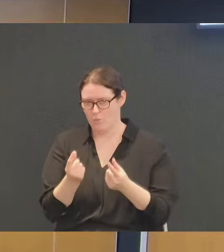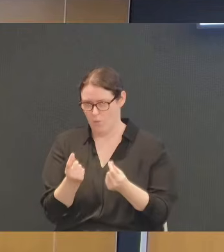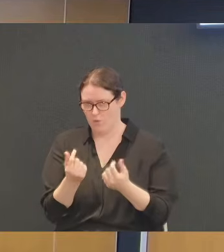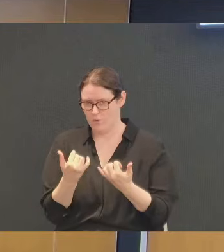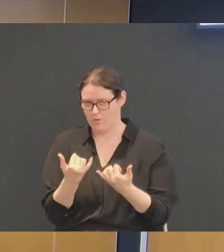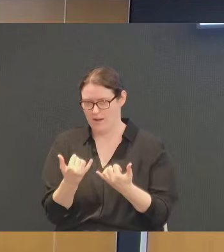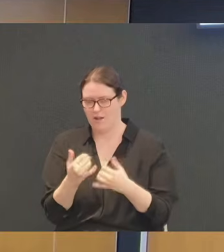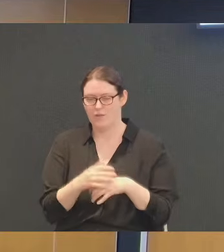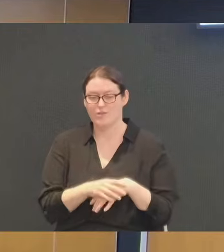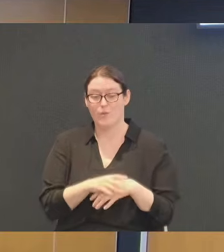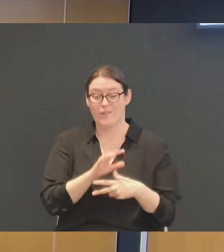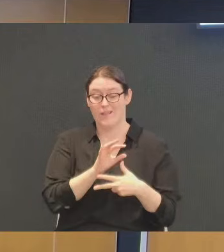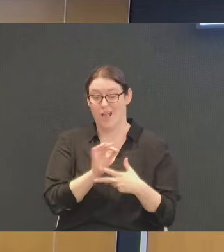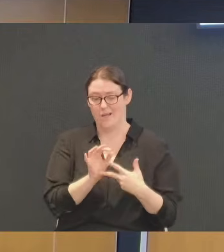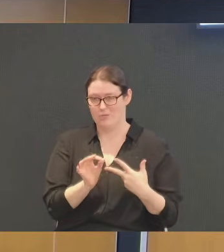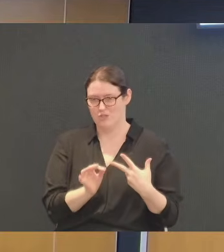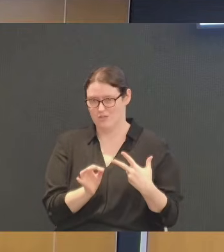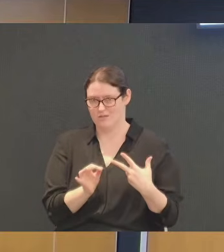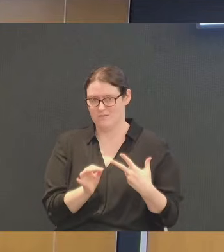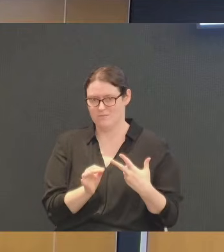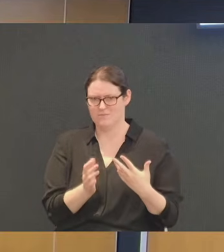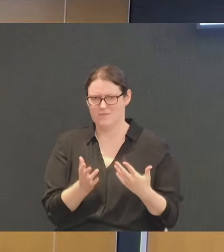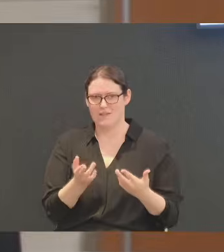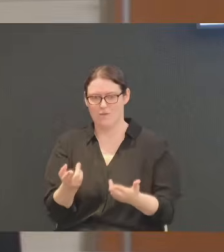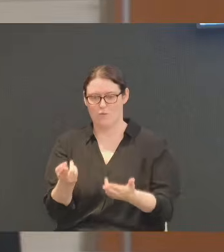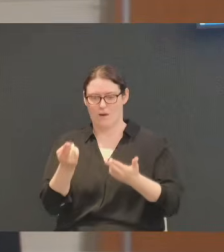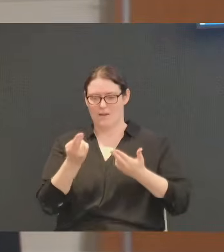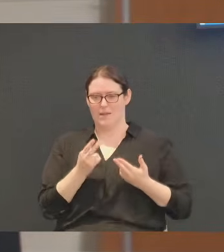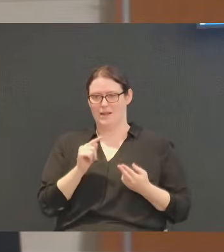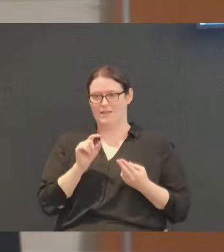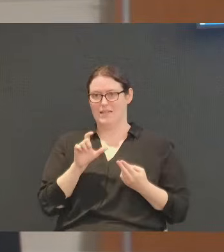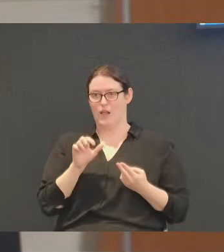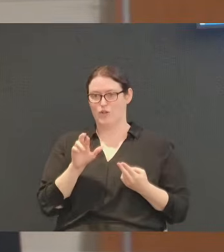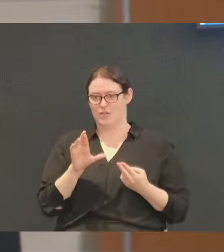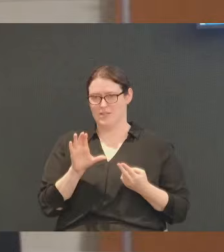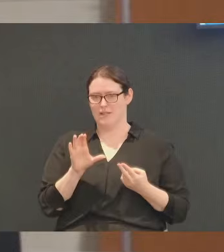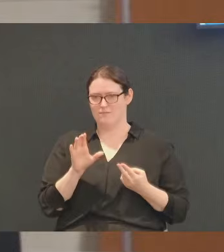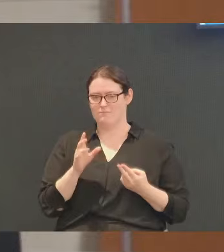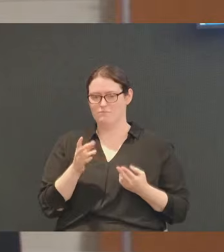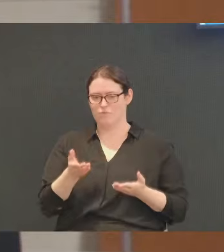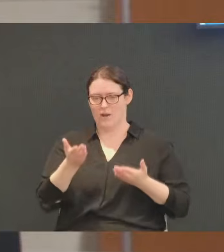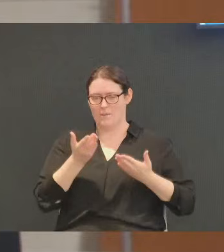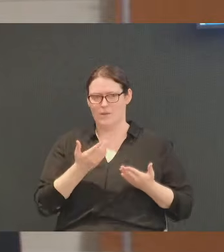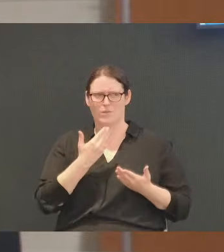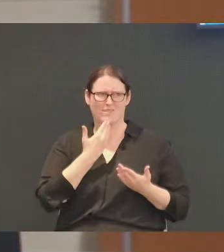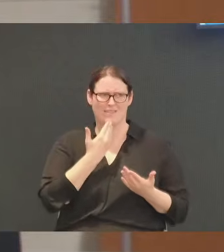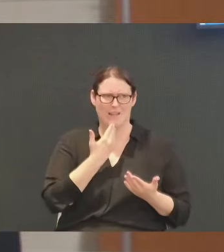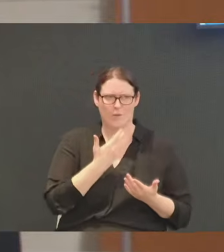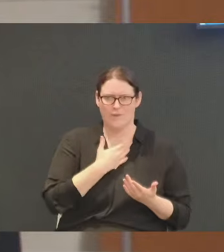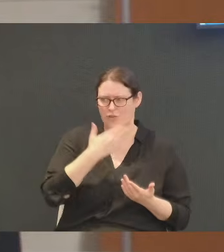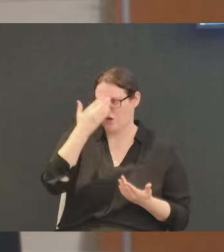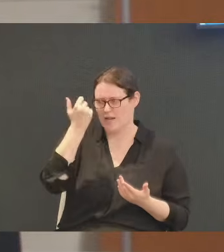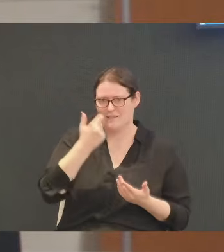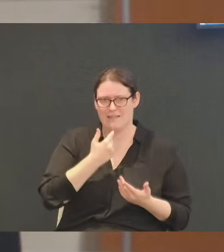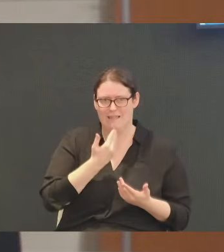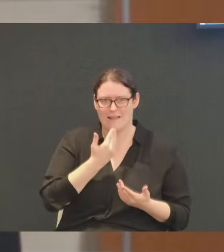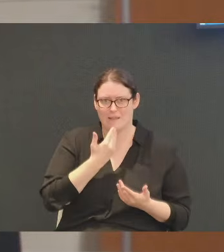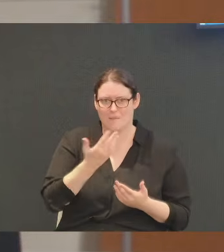these options we we've got some recommendations from the tax lever review committee. And by the way, I do want to thank them. We forgot to thank the tax lever review committee for all the hard